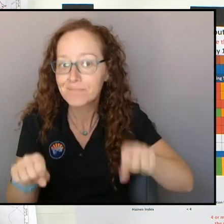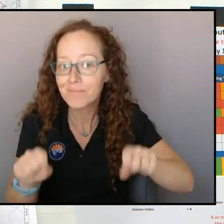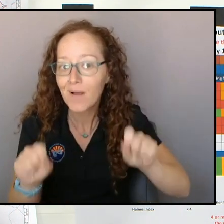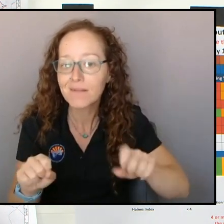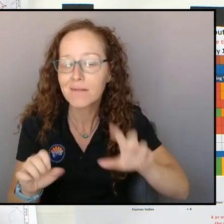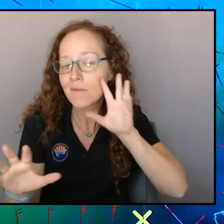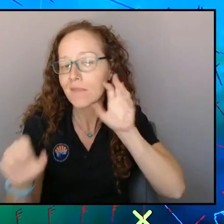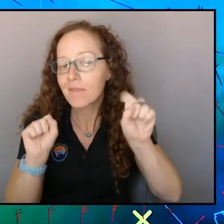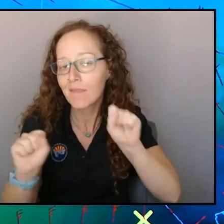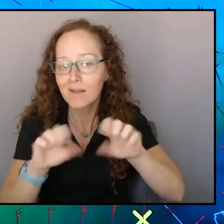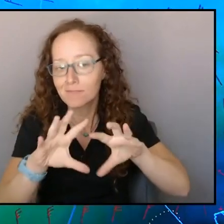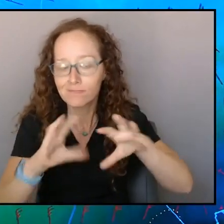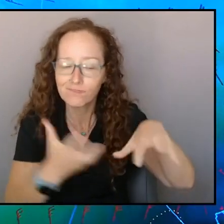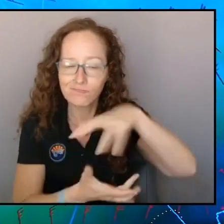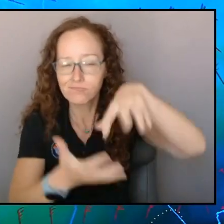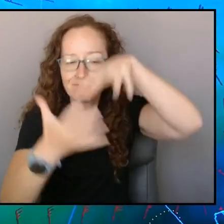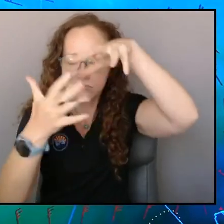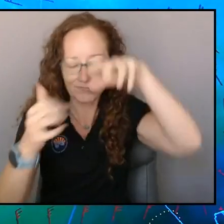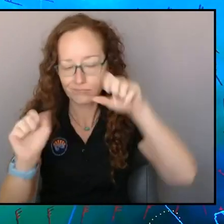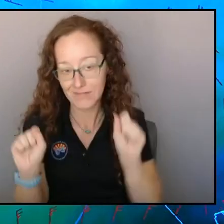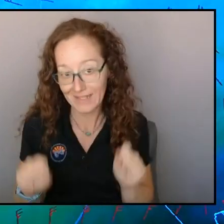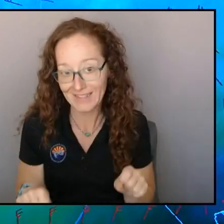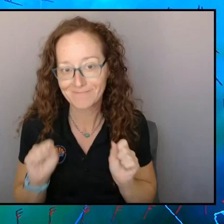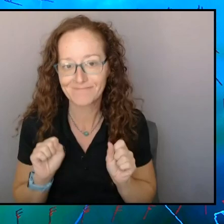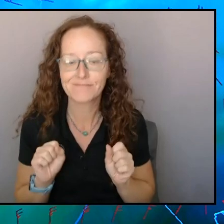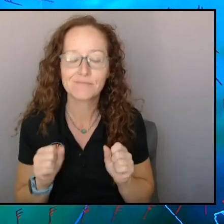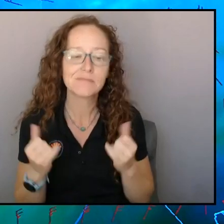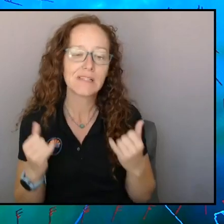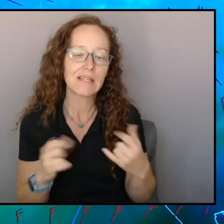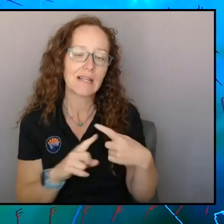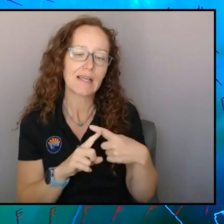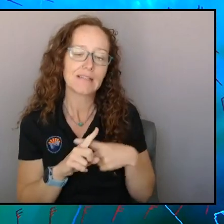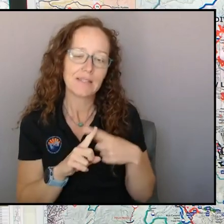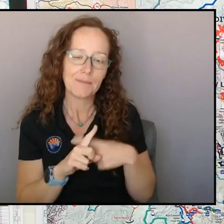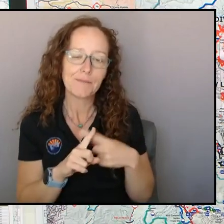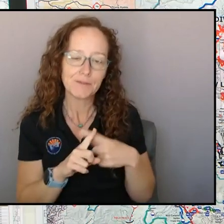temperatures today going to be slightly reduced as we get into